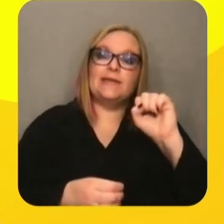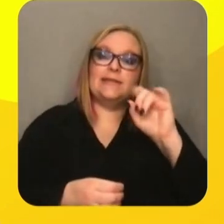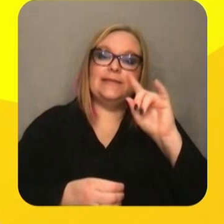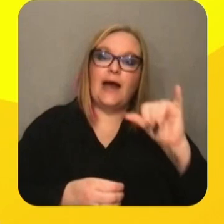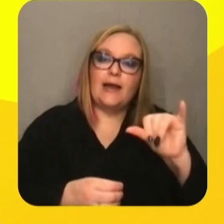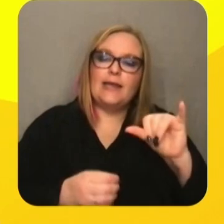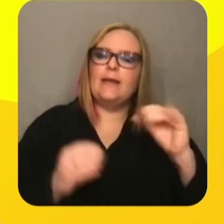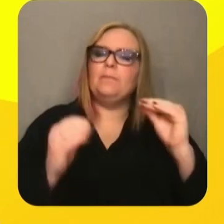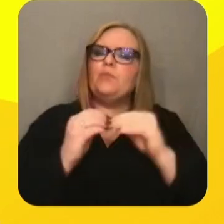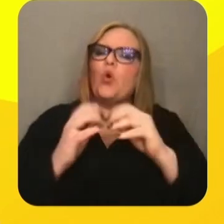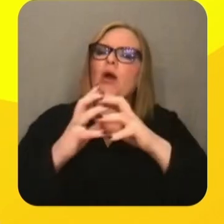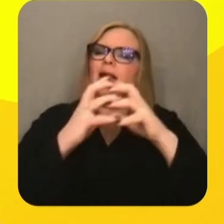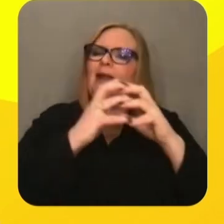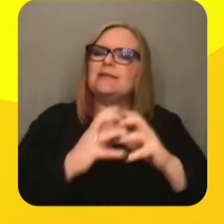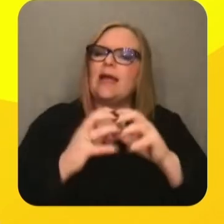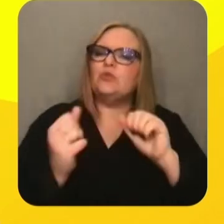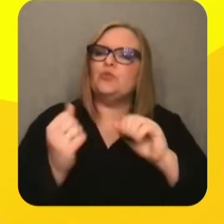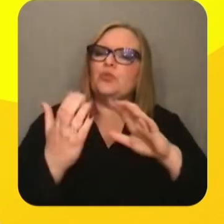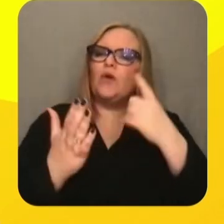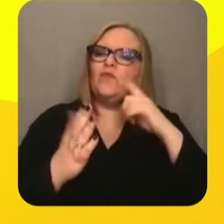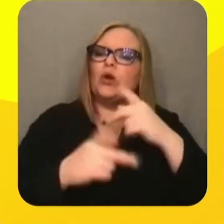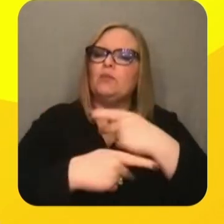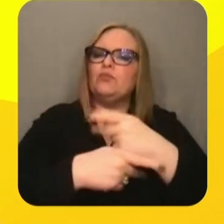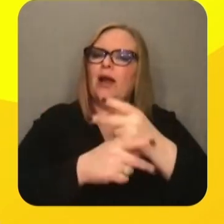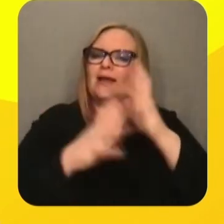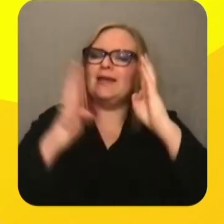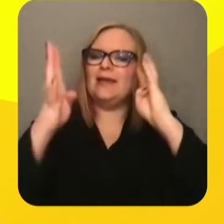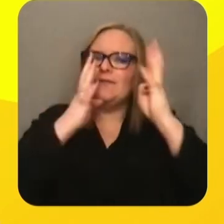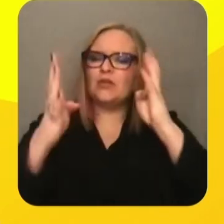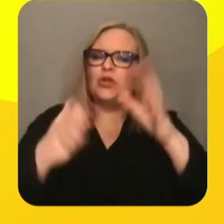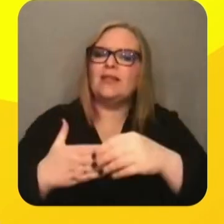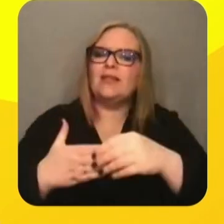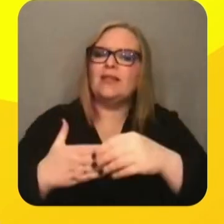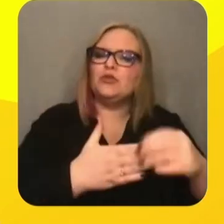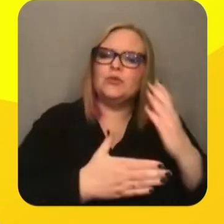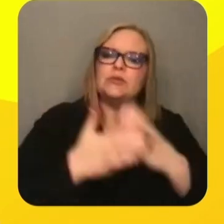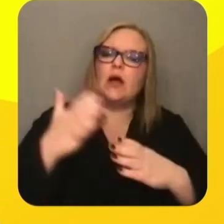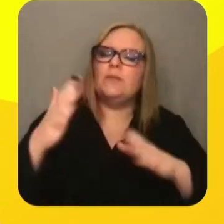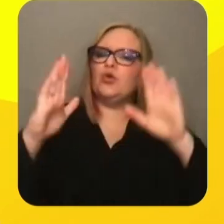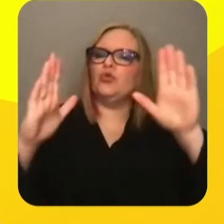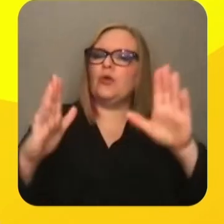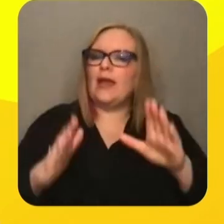approach to product innovation led to some great outcomes for sales and coming up with something fictional.